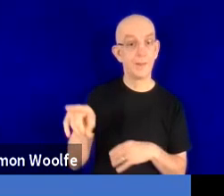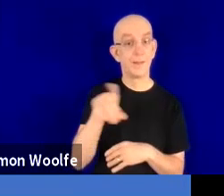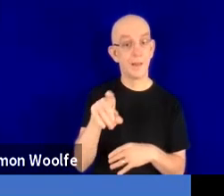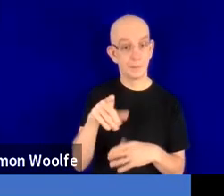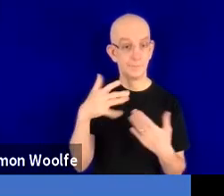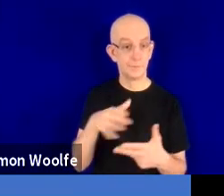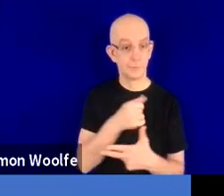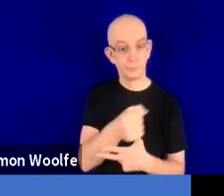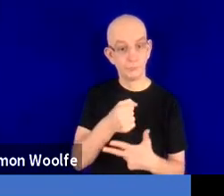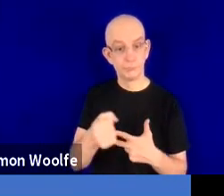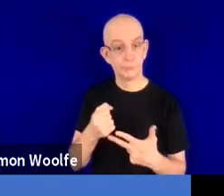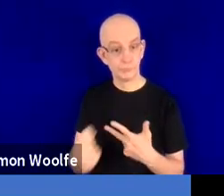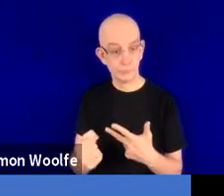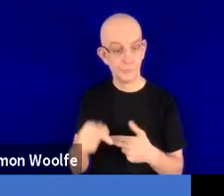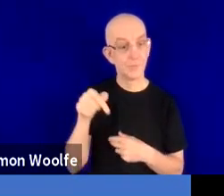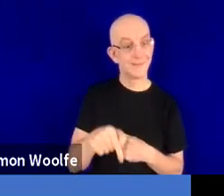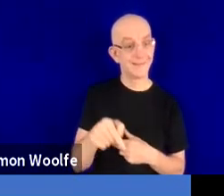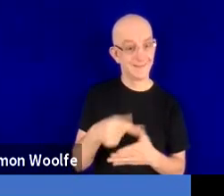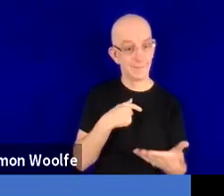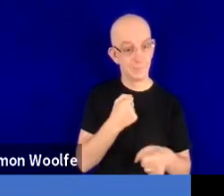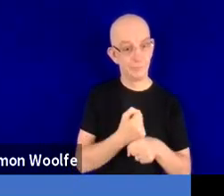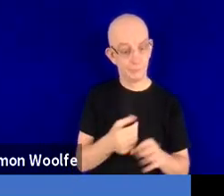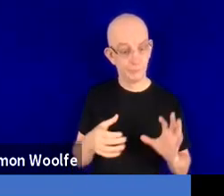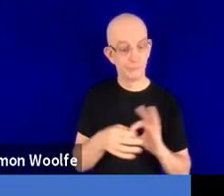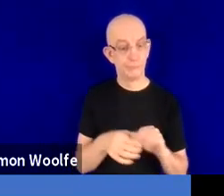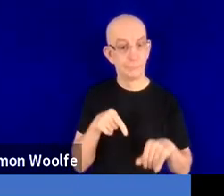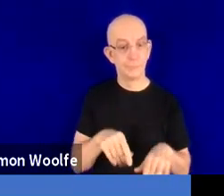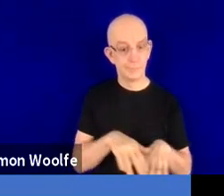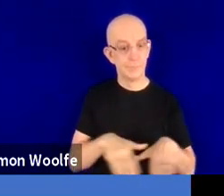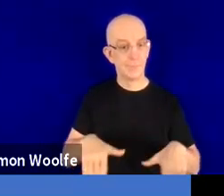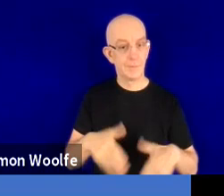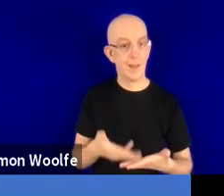for social protection with a specific attention to gender and disability